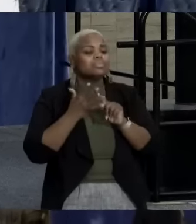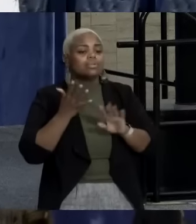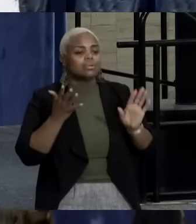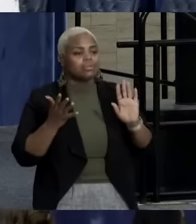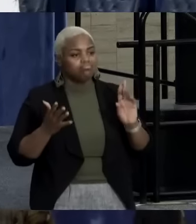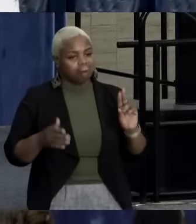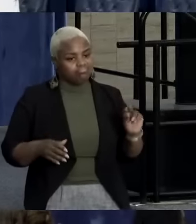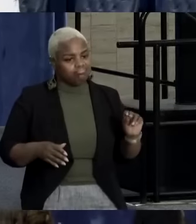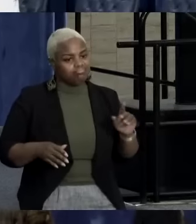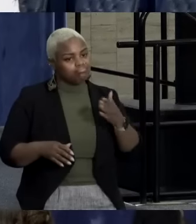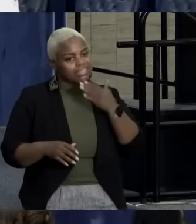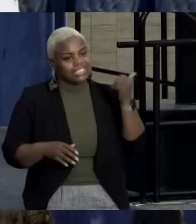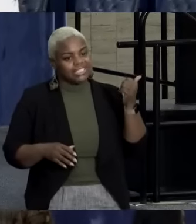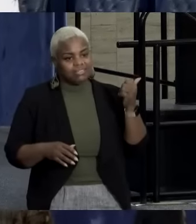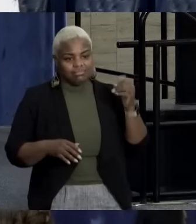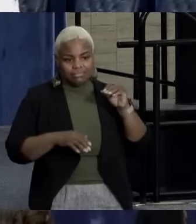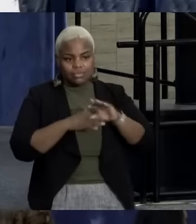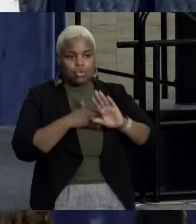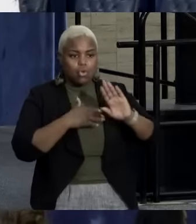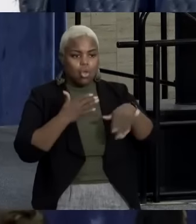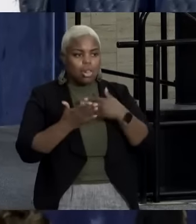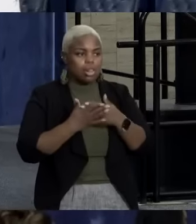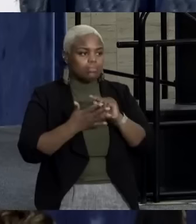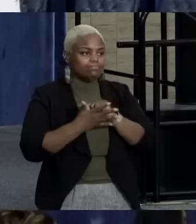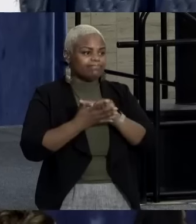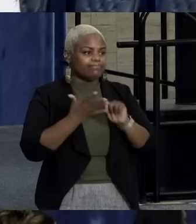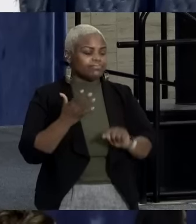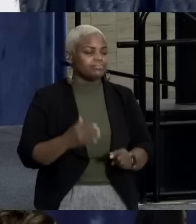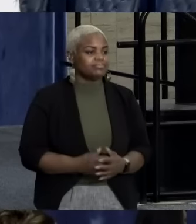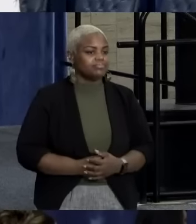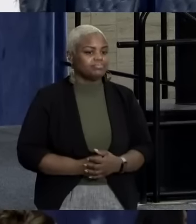Stefanie Spear: Okay, one more question, right there.